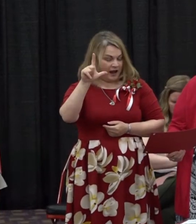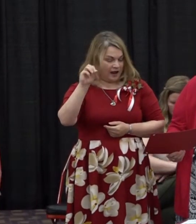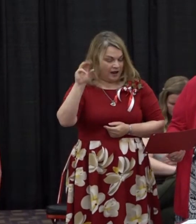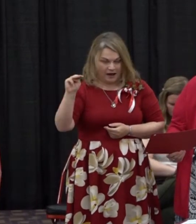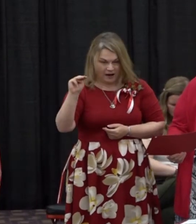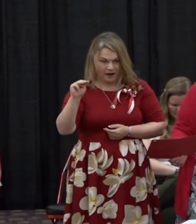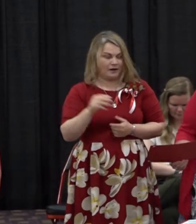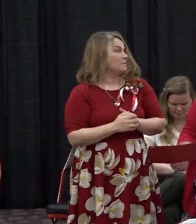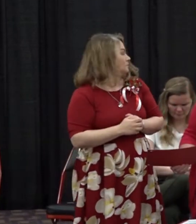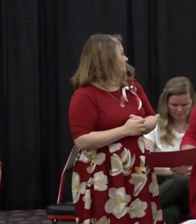Michael Hallom.